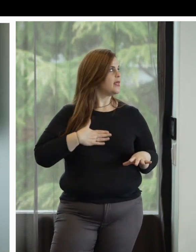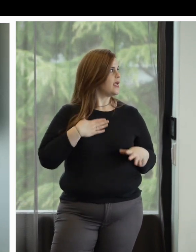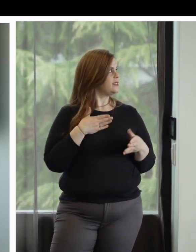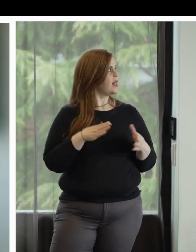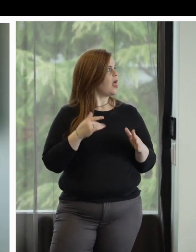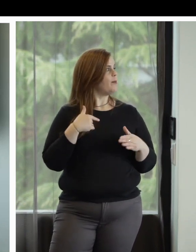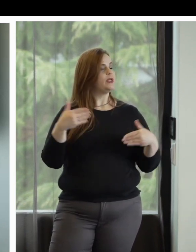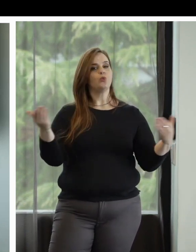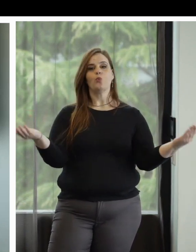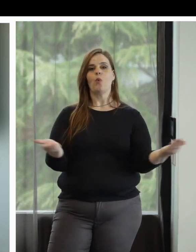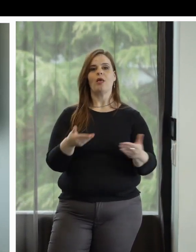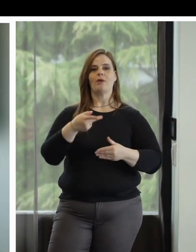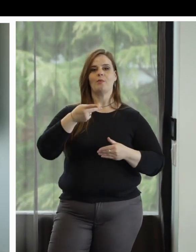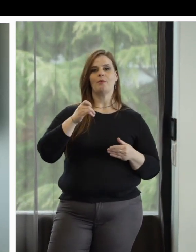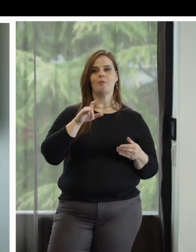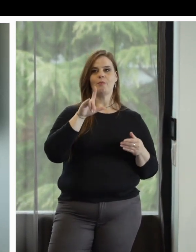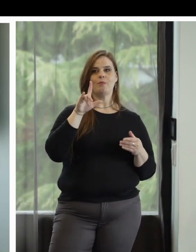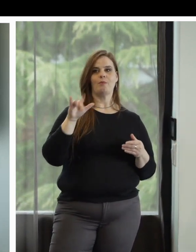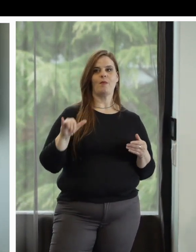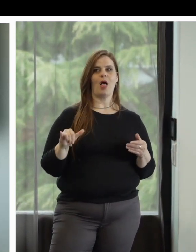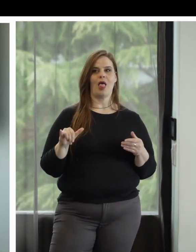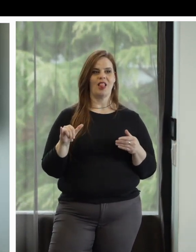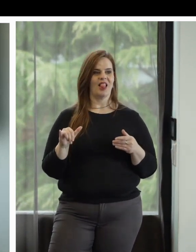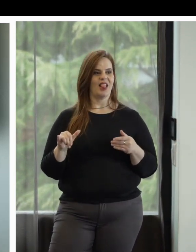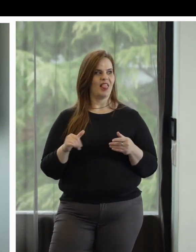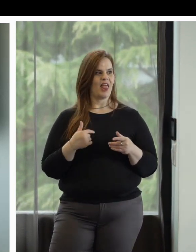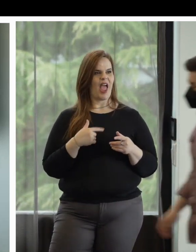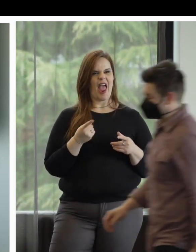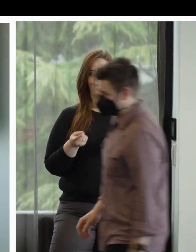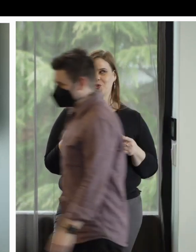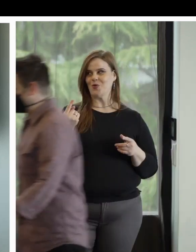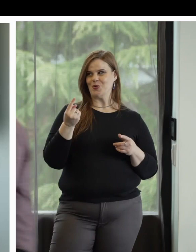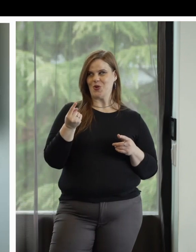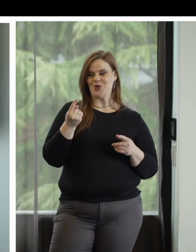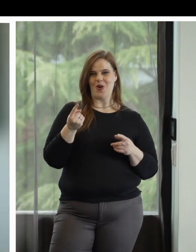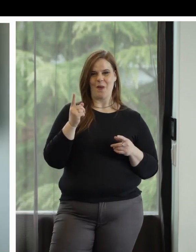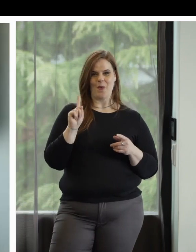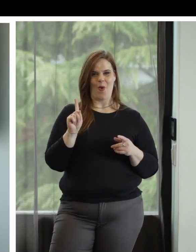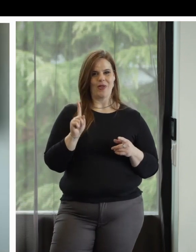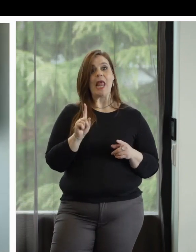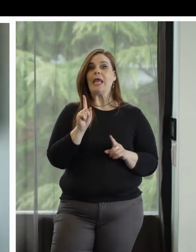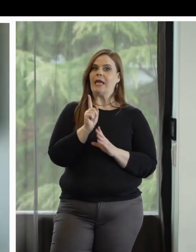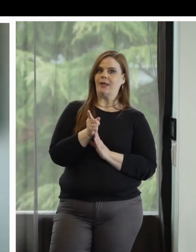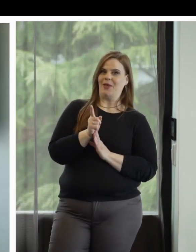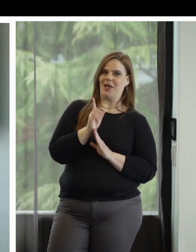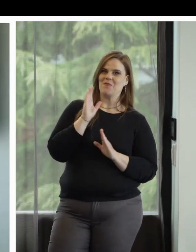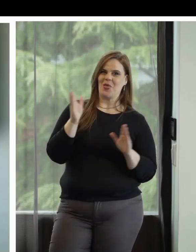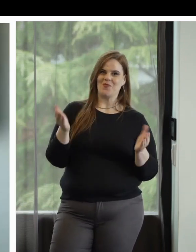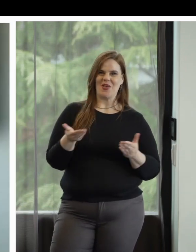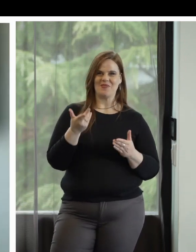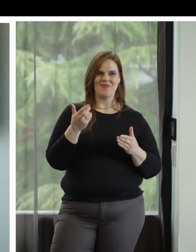welcome polly » Polly Okunieff: Thank you Anat » ANAT CASPI: Polly will